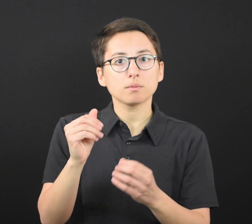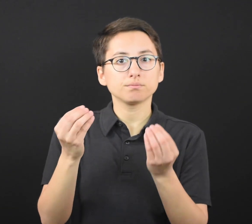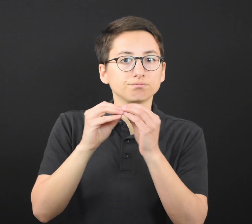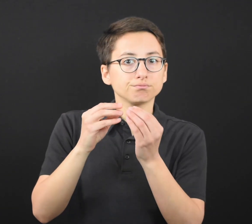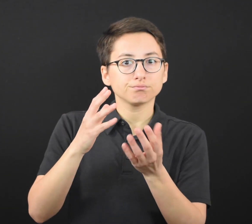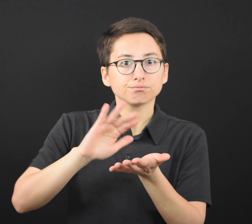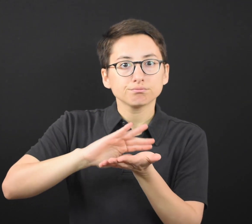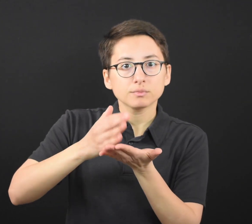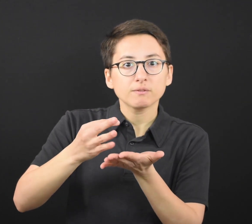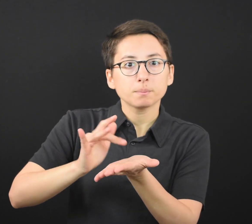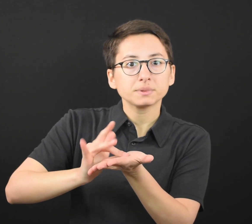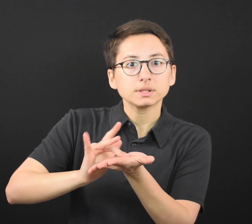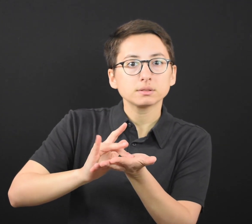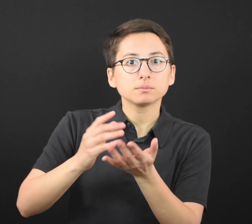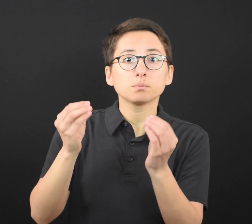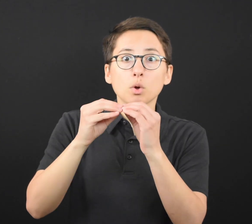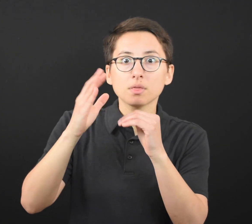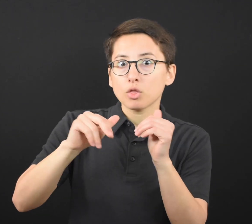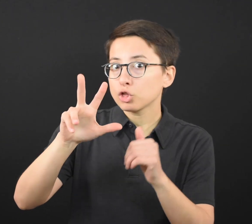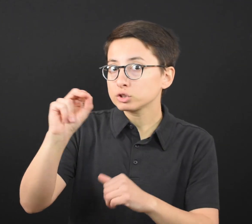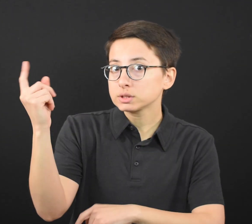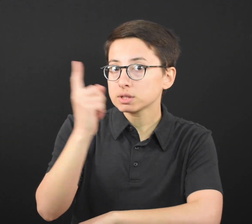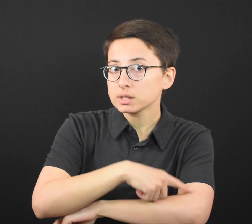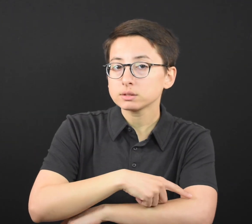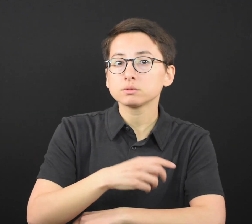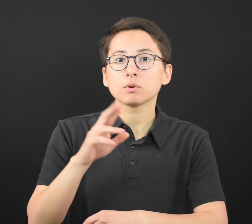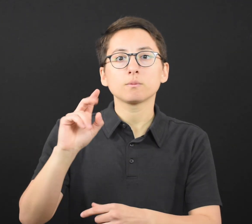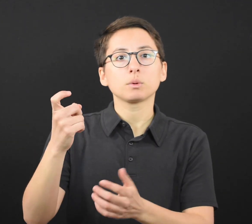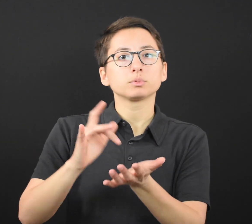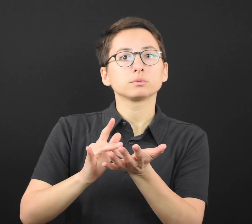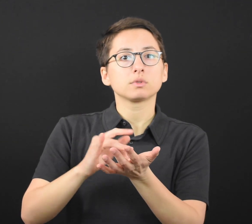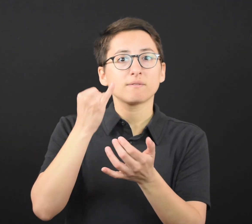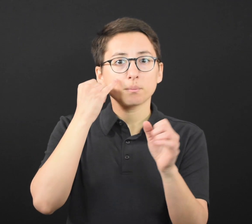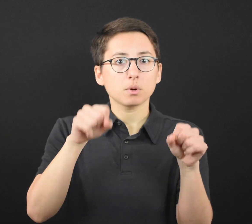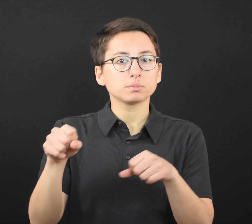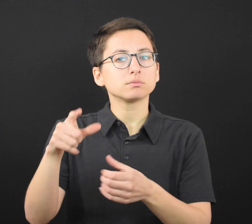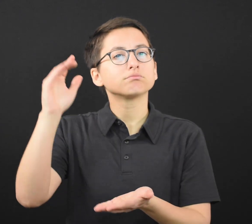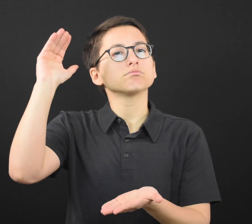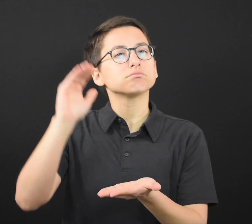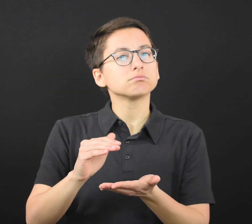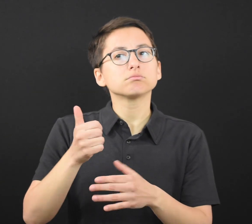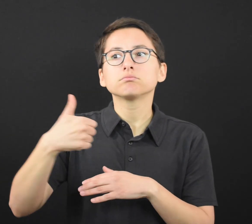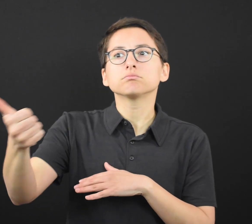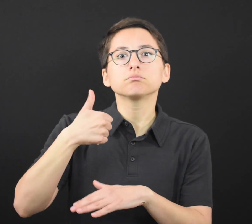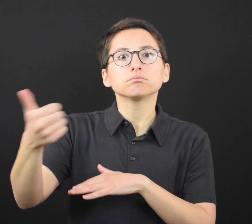more than 30 days) of prescription medicines, if possible, to reduce your trips to the pharmacy.